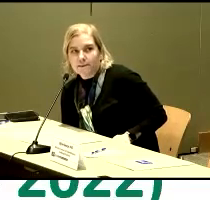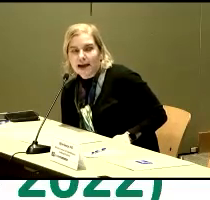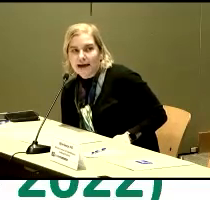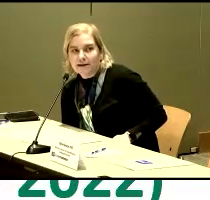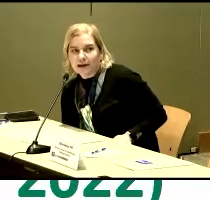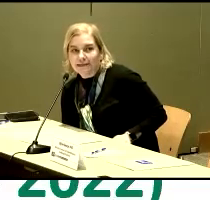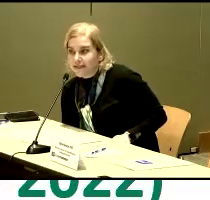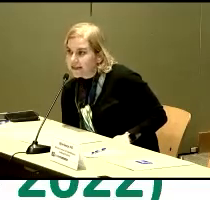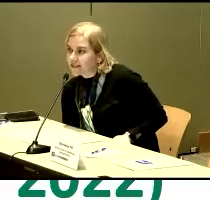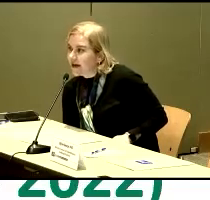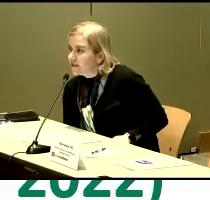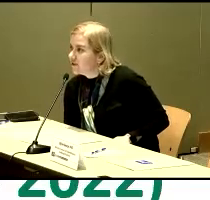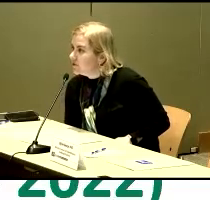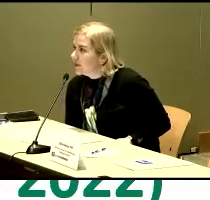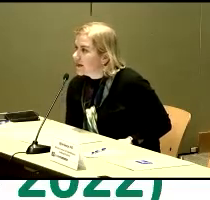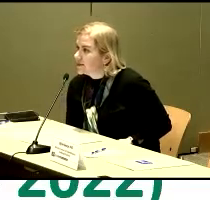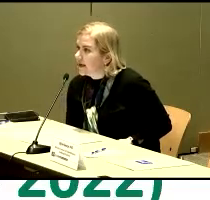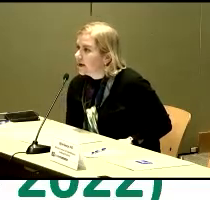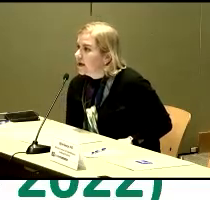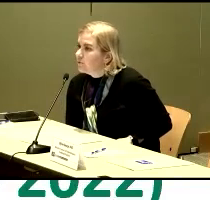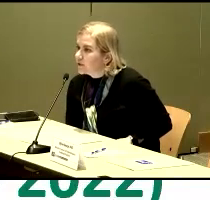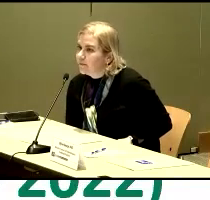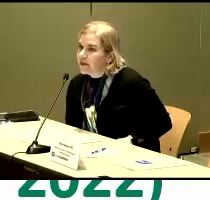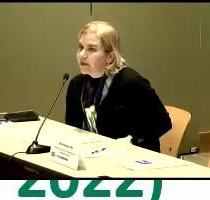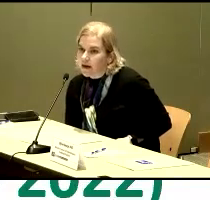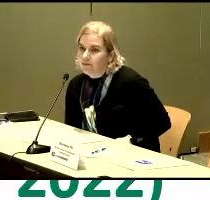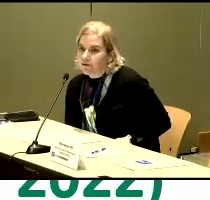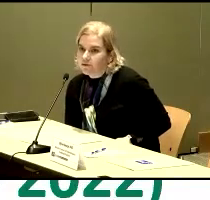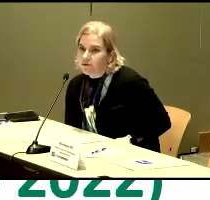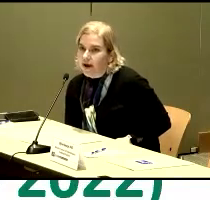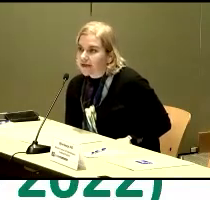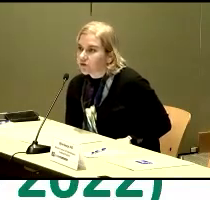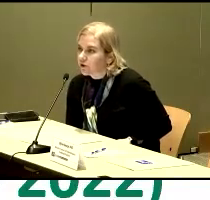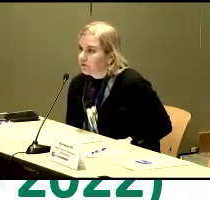And on the data side, this is doing things like recipients are able to actually look